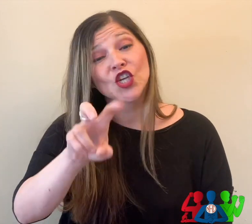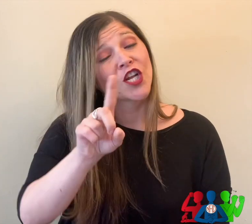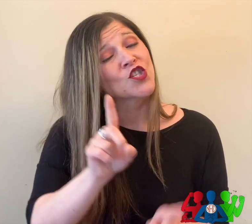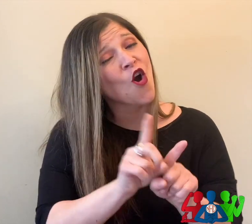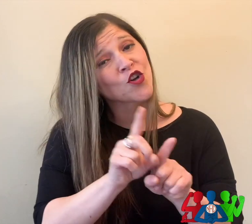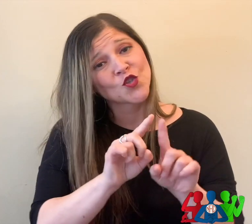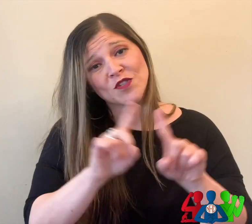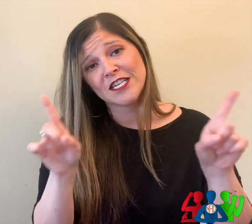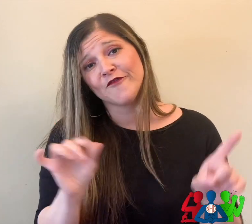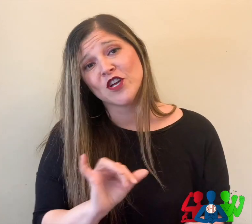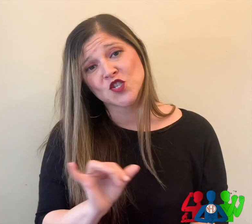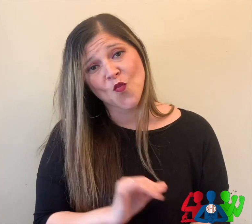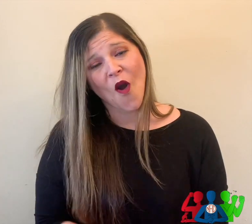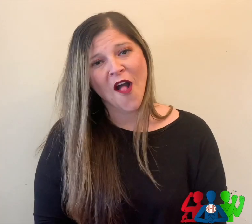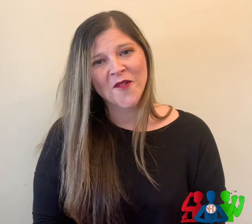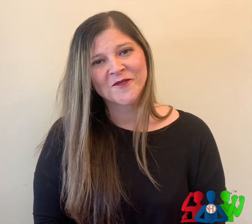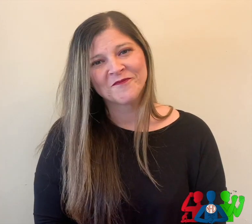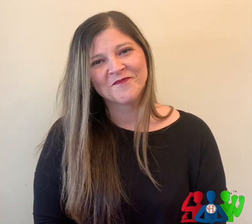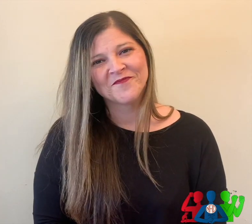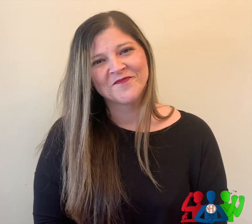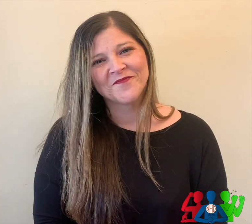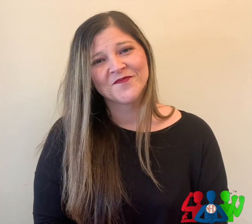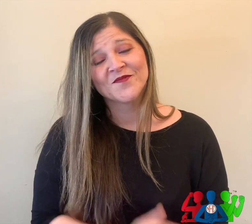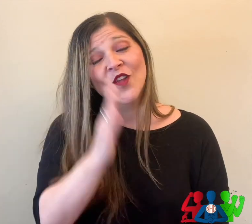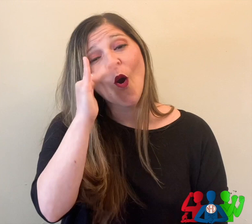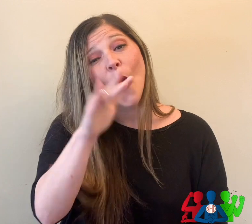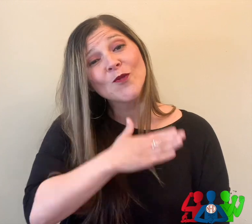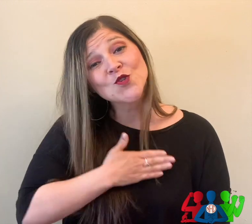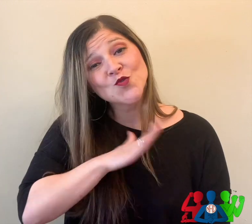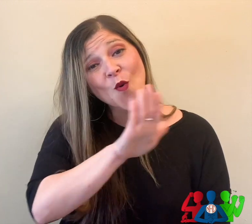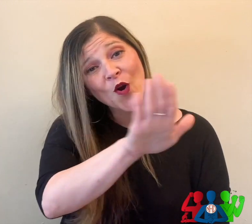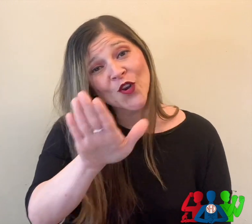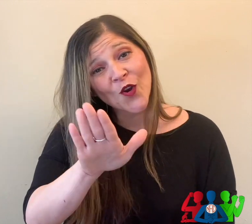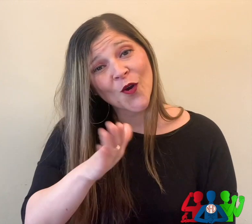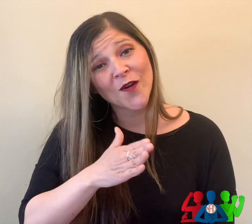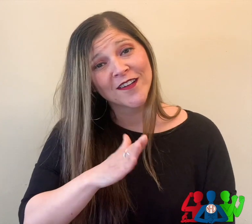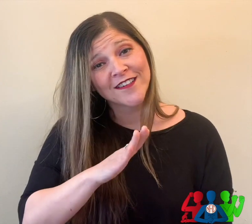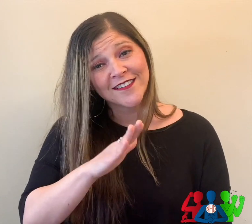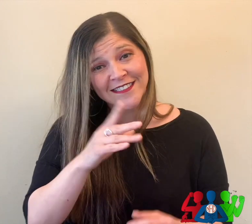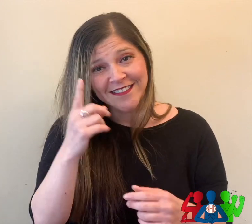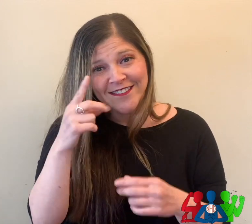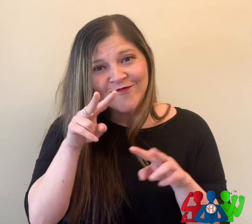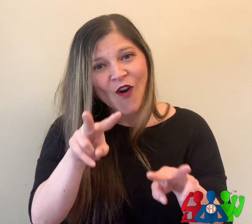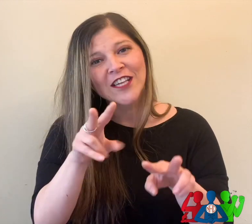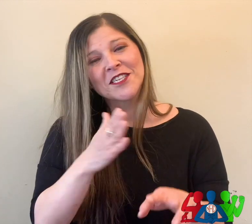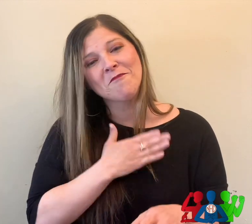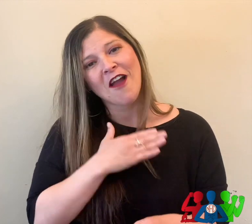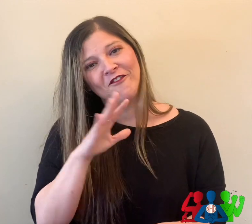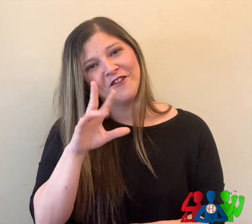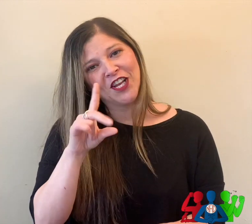see their different reactions and your journey will be different as well.